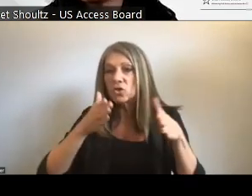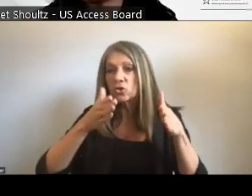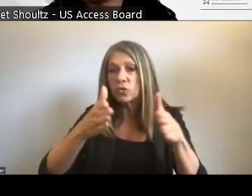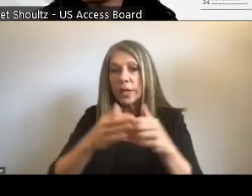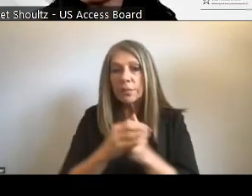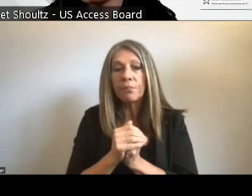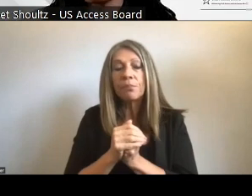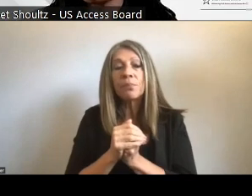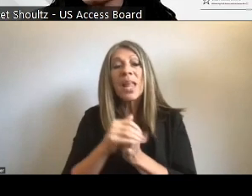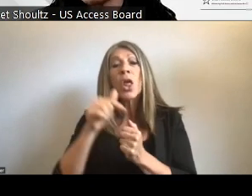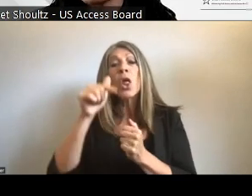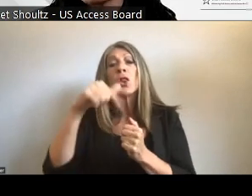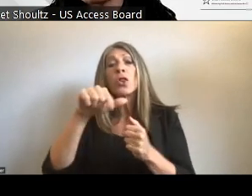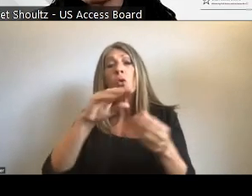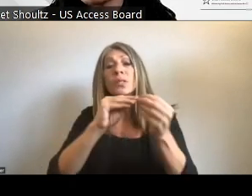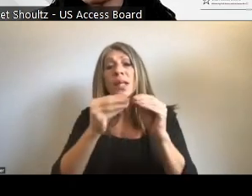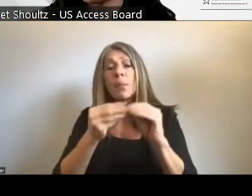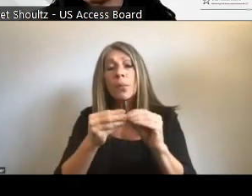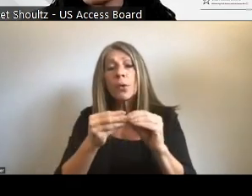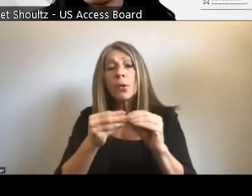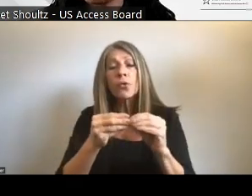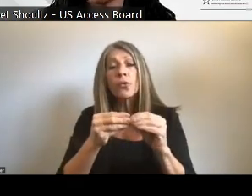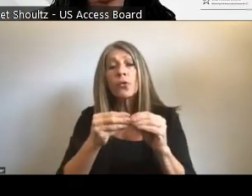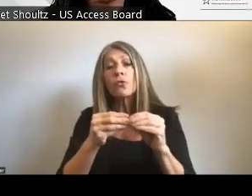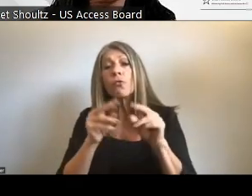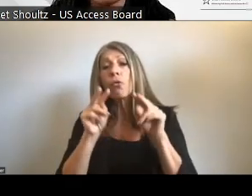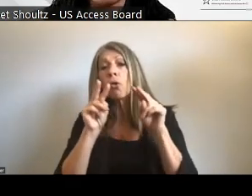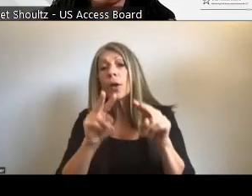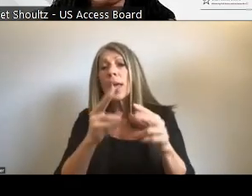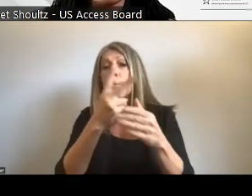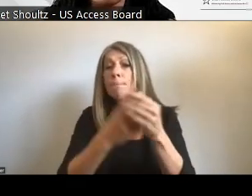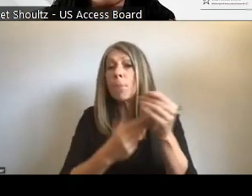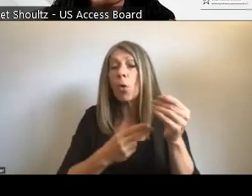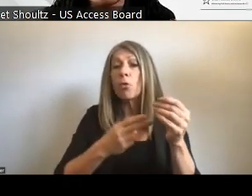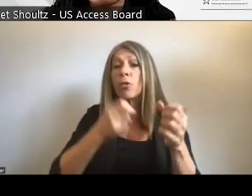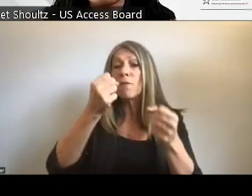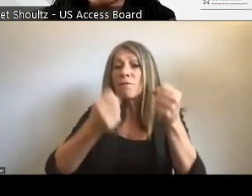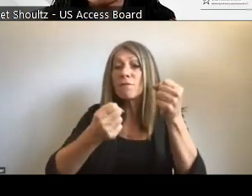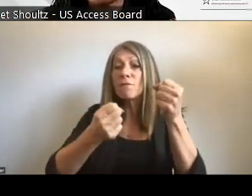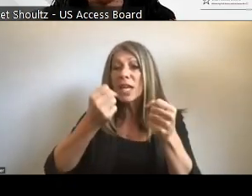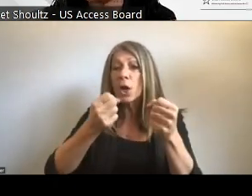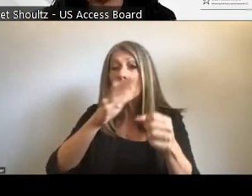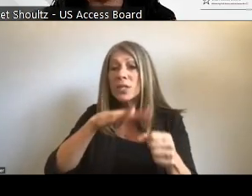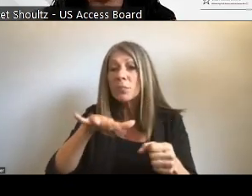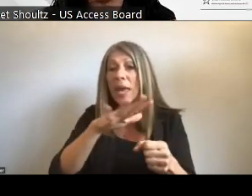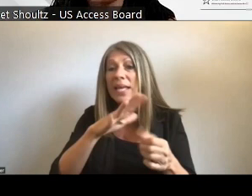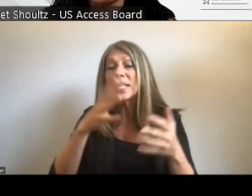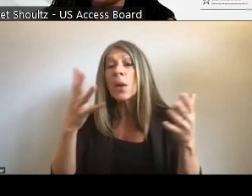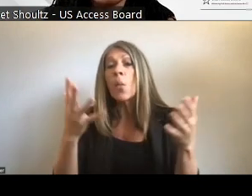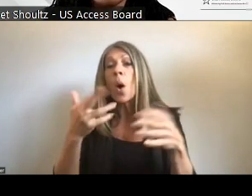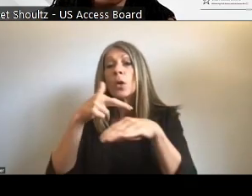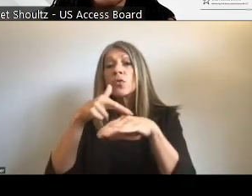So these dimensions take into account both the vehicle space and what was referred to in the